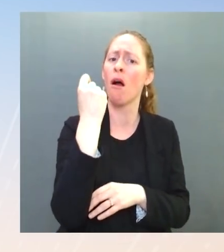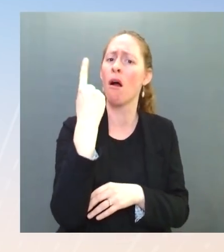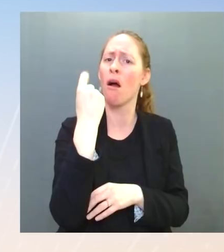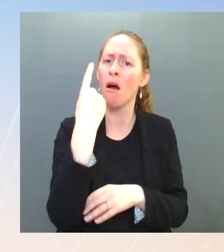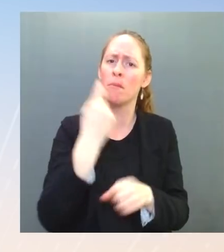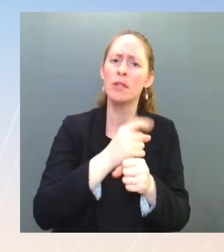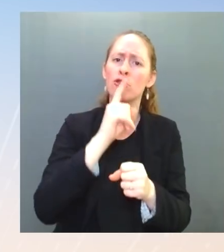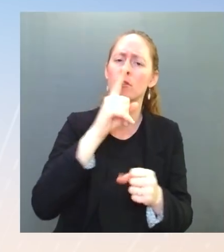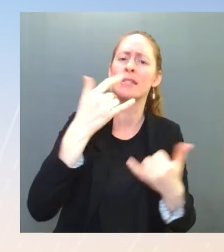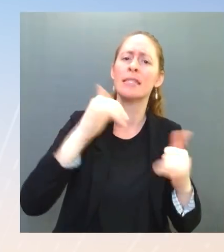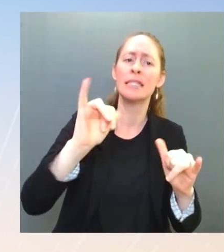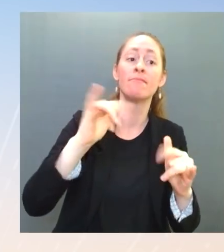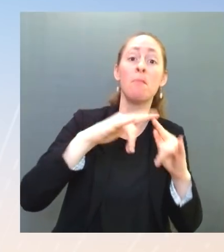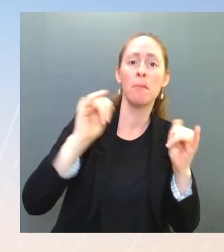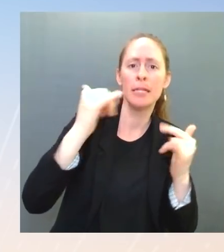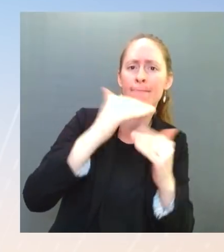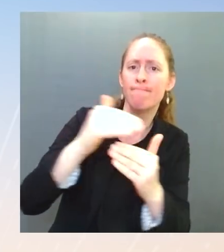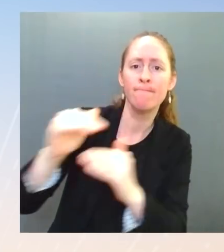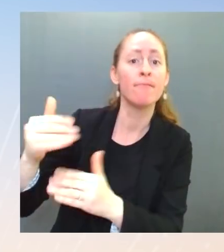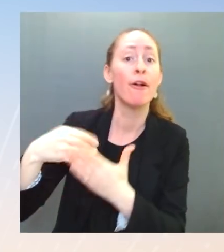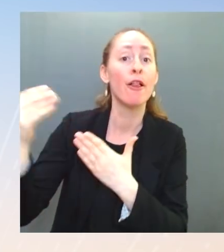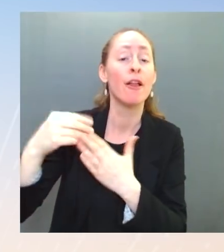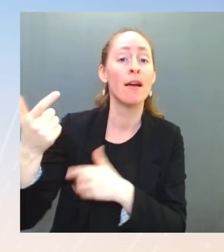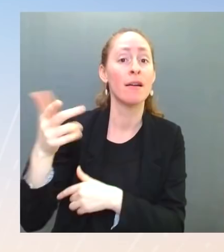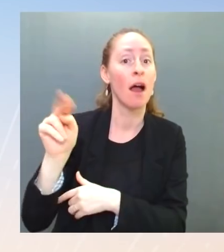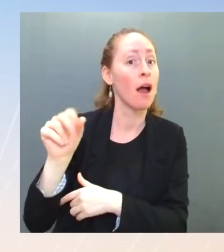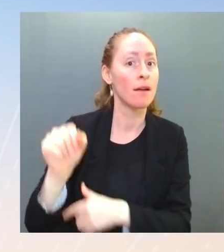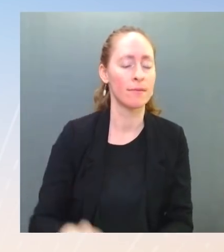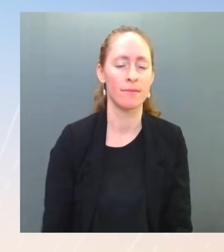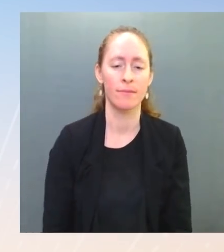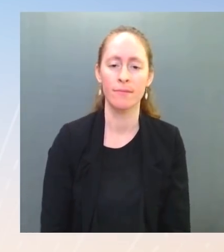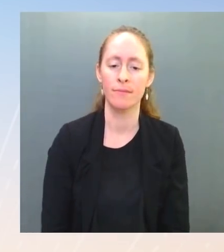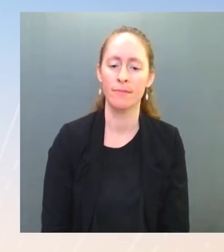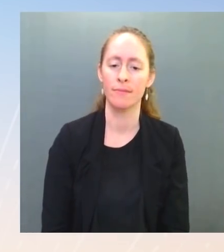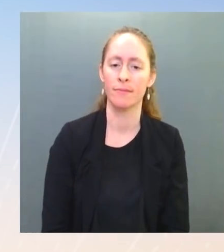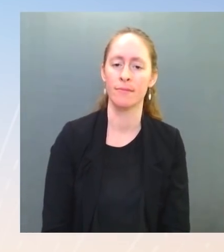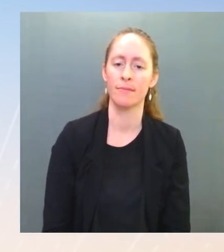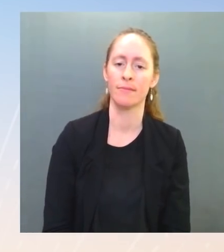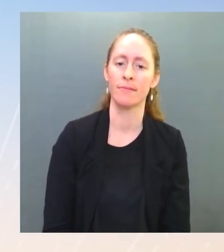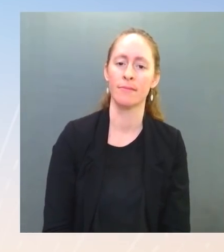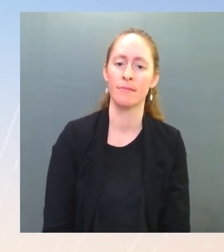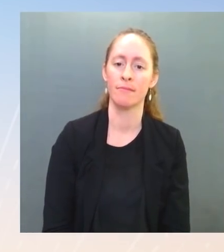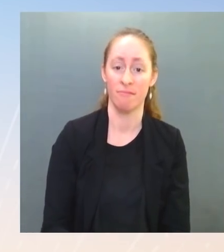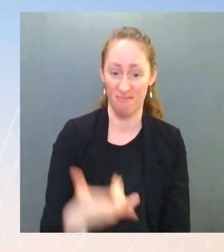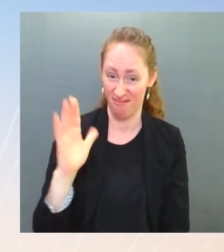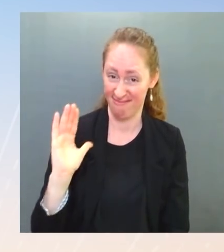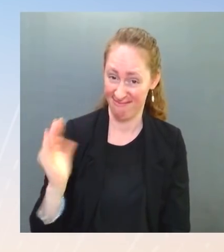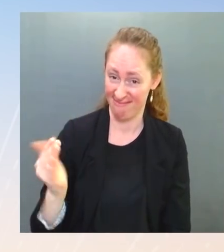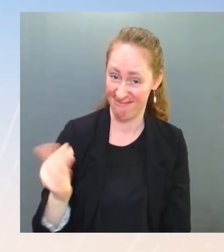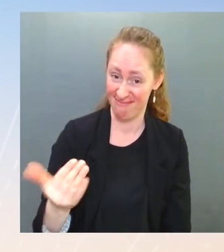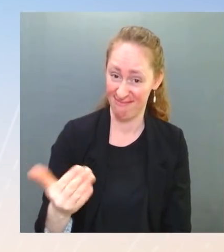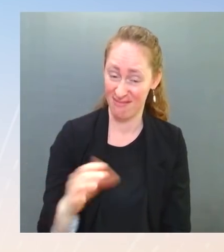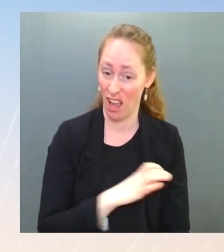Right now there's no appetite in Congress to pass the George Floyd Policing Bill? Ms. Psaki: I don't want to speak for Congress, and they can speak for that,